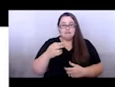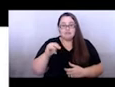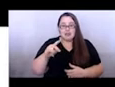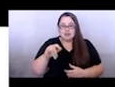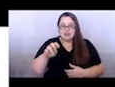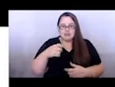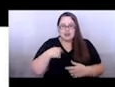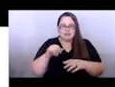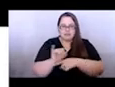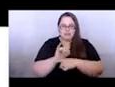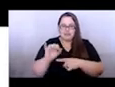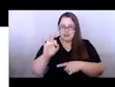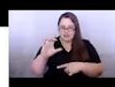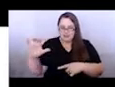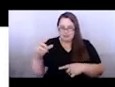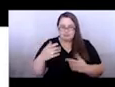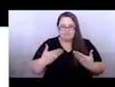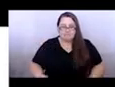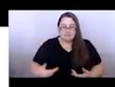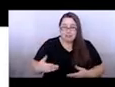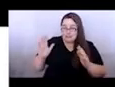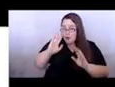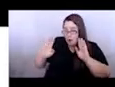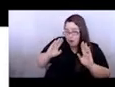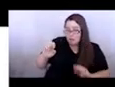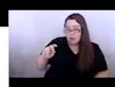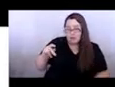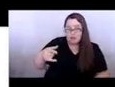Hello, my name is Enrique Mercado, and I'm an MSW Intern at Fresno City College as well.